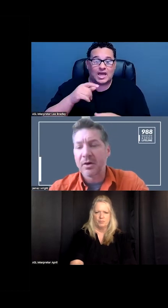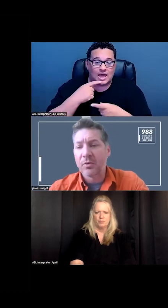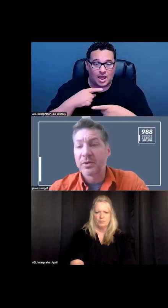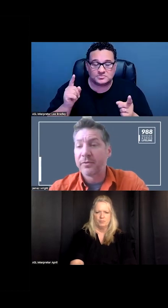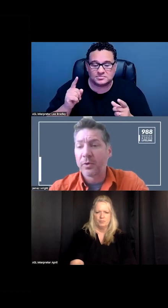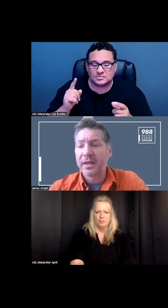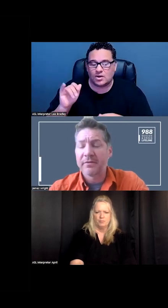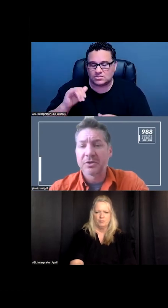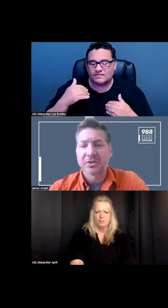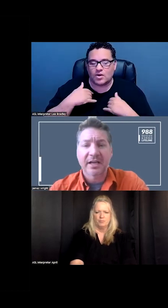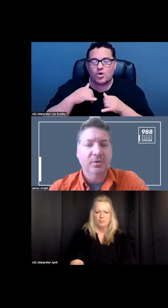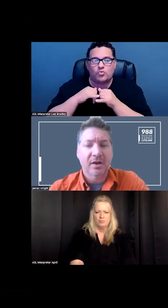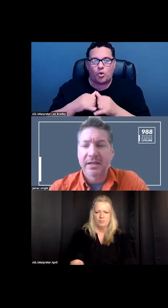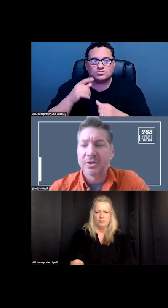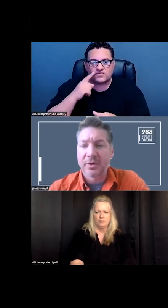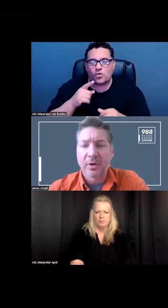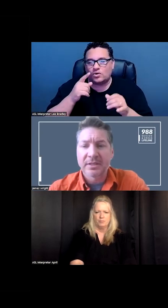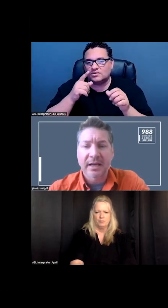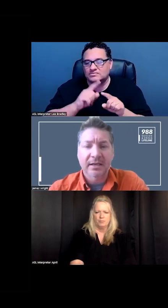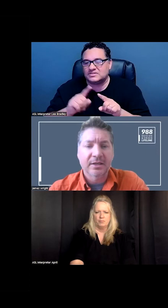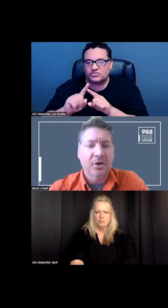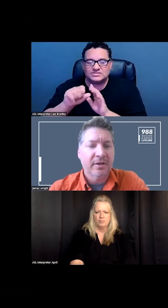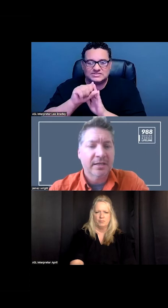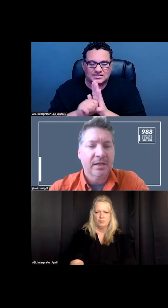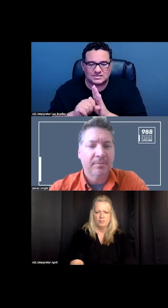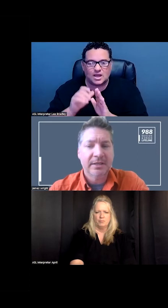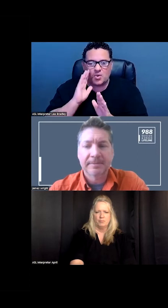AWARDS FOR THE INDIVIDUAL STATES. I WILL GET TO IN ONE SECOND. CAN YOU GO TO THE NEXT SLIDE, PLEASE.